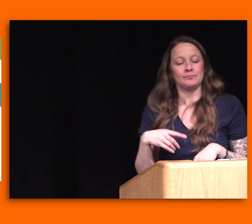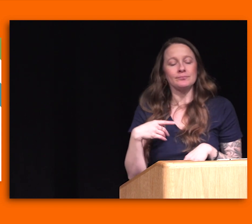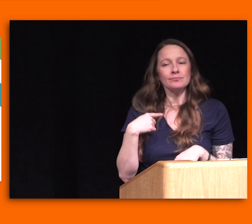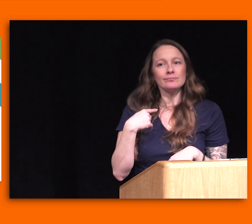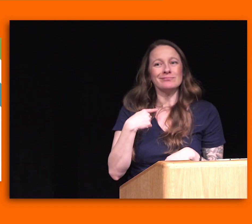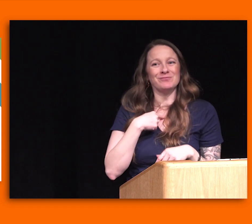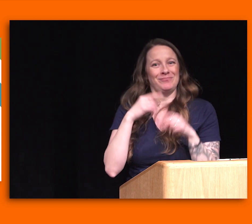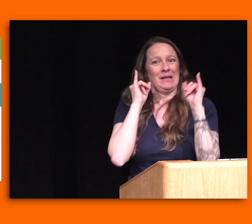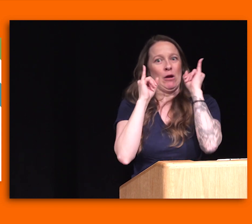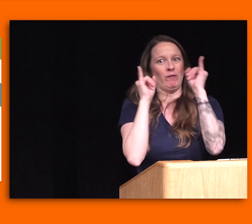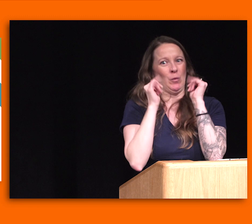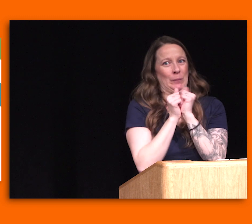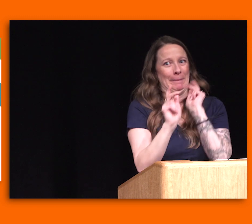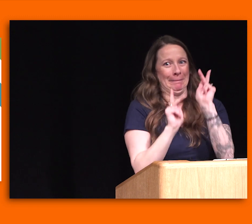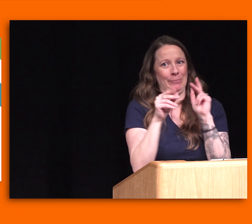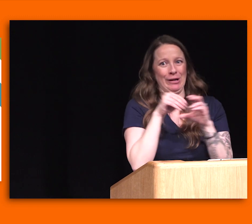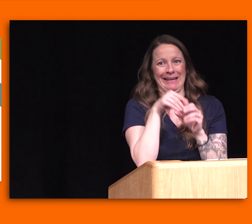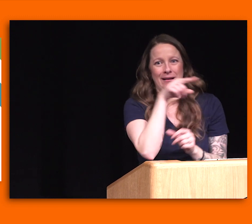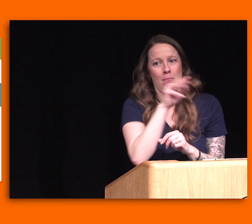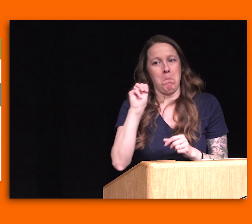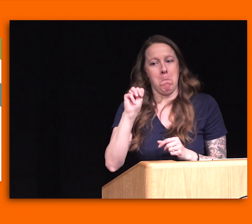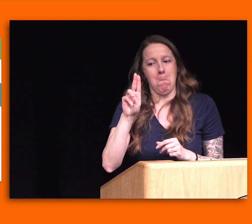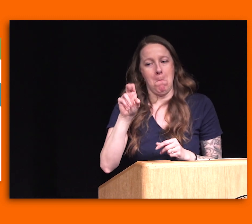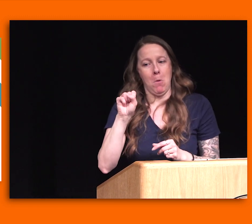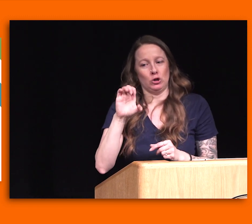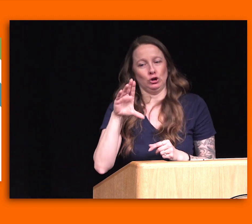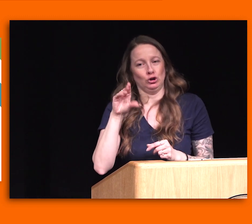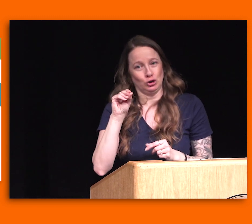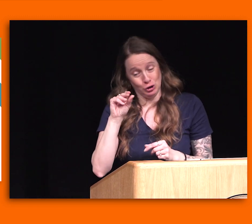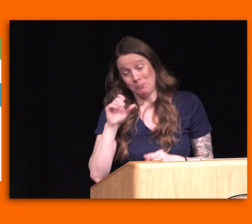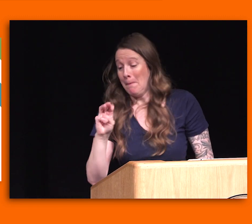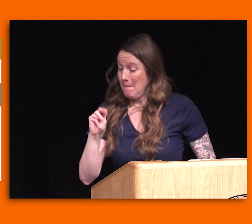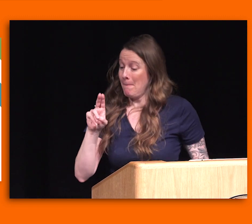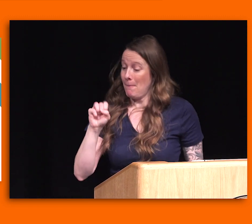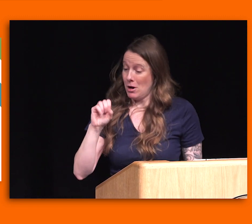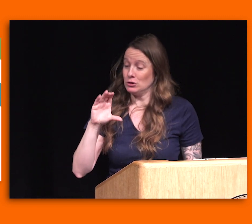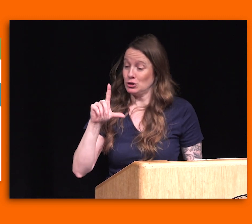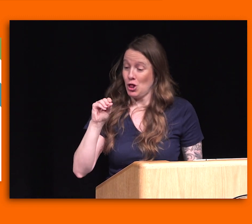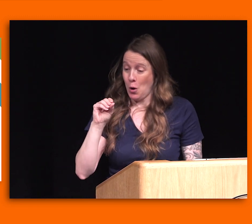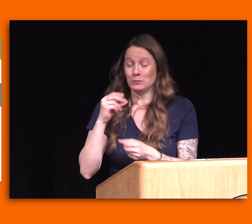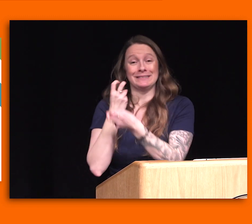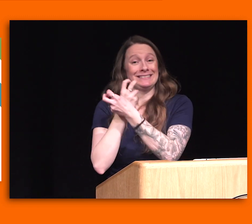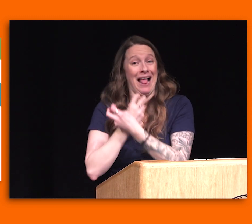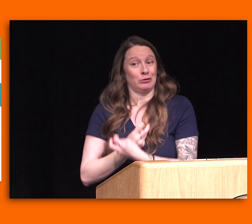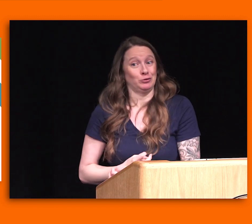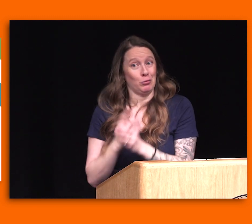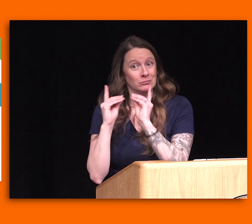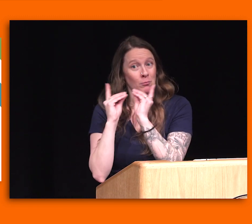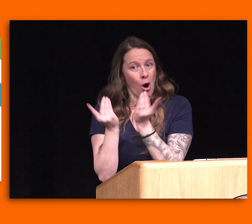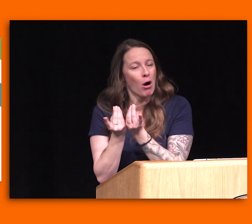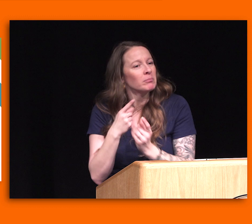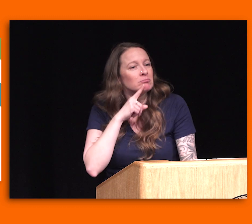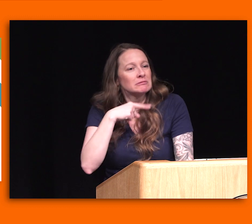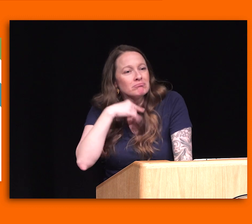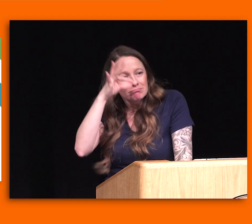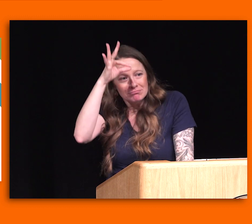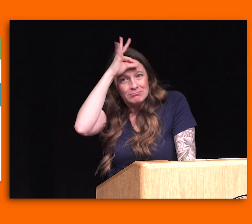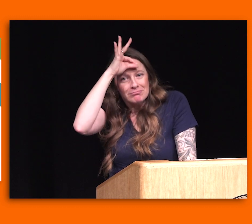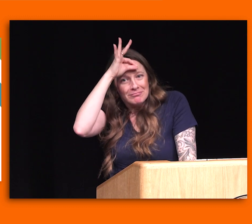but unfortunately, they weren't available because they were doing their own interviews. So, I mostly interviewed with people in the musculoskeletal department,